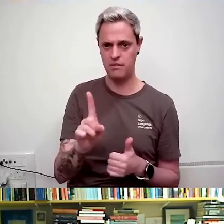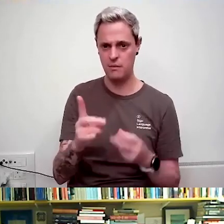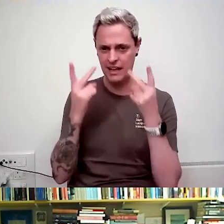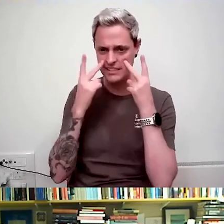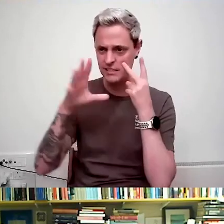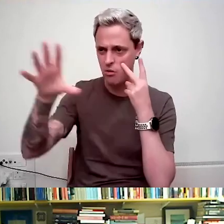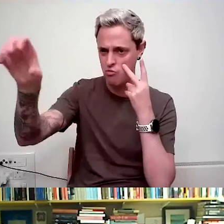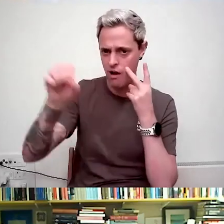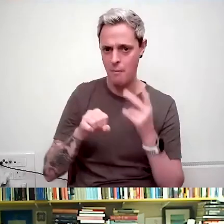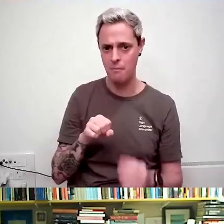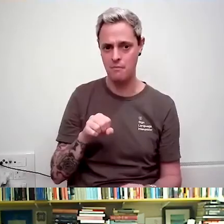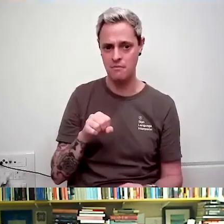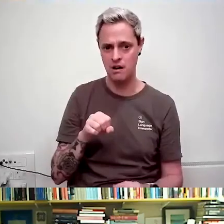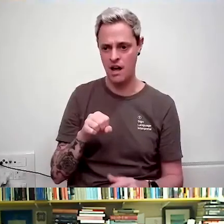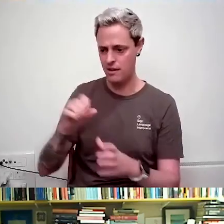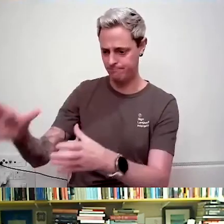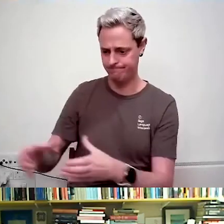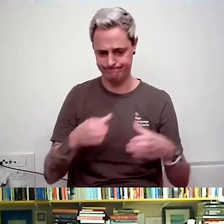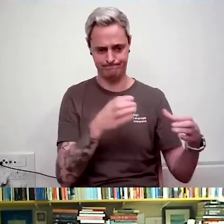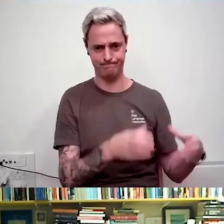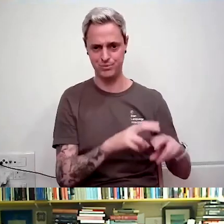And he would get brought back to his seat.